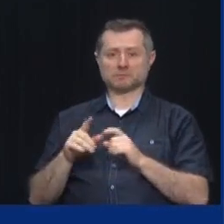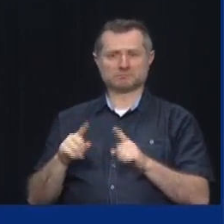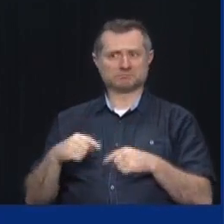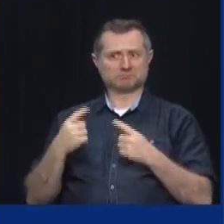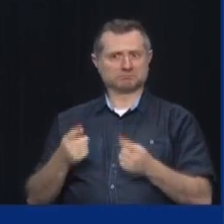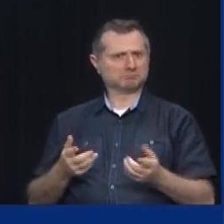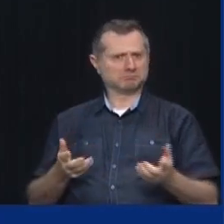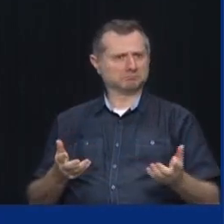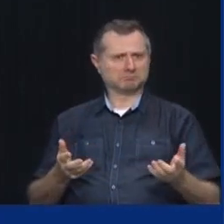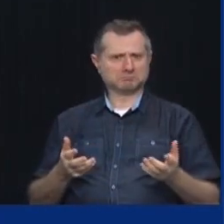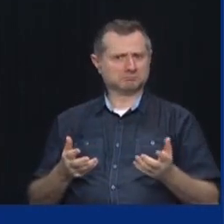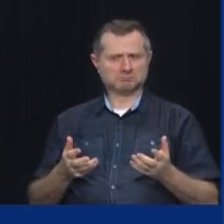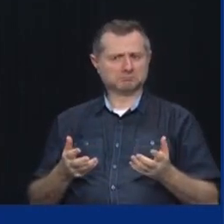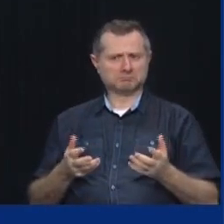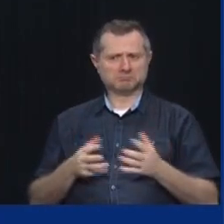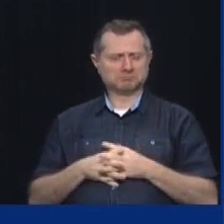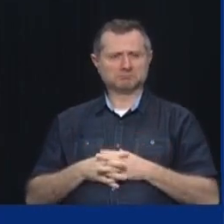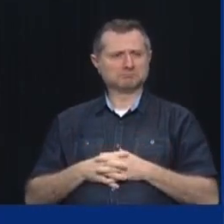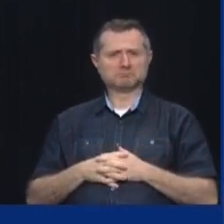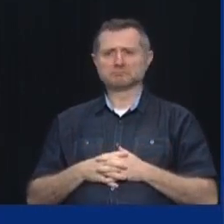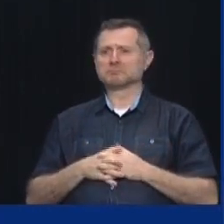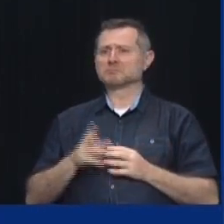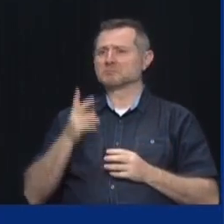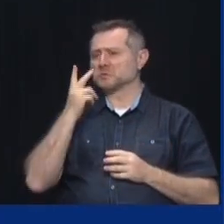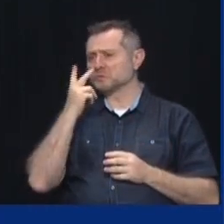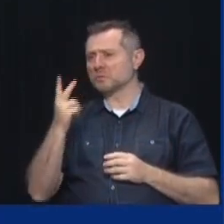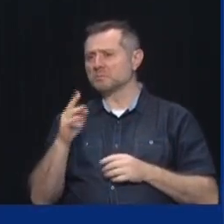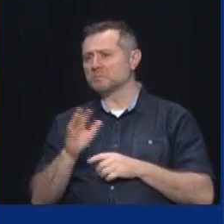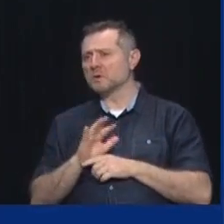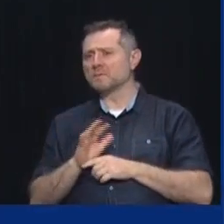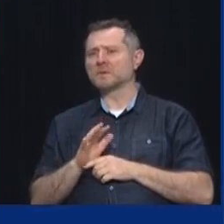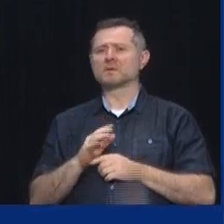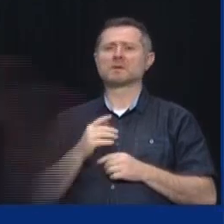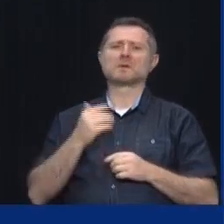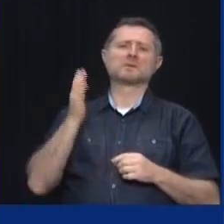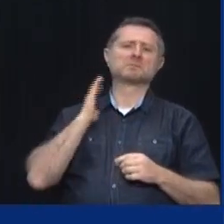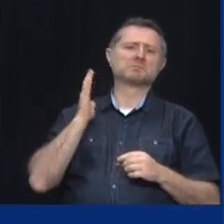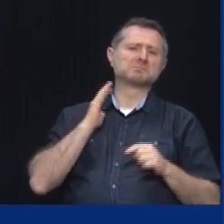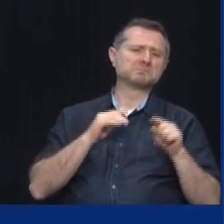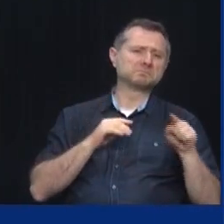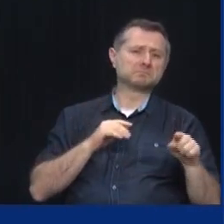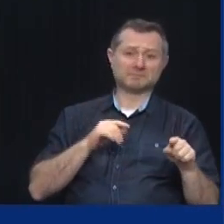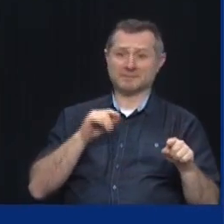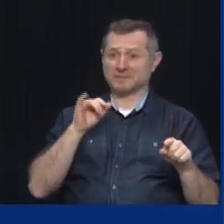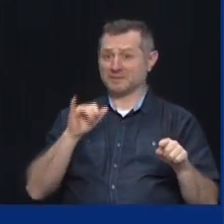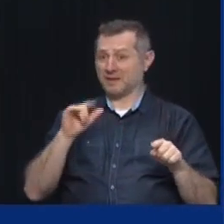IT WAS THE MOST CHALLENGE PERIOD IN MODERN HISTORY. GOVERNMENT DIDN'T HAVE TO DEAL